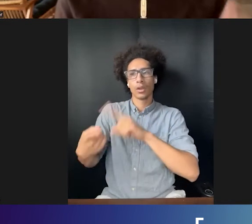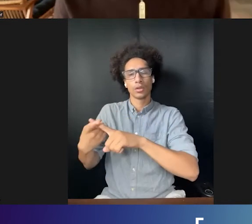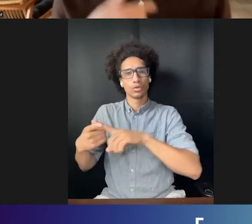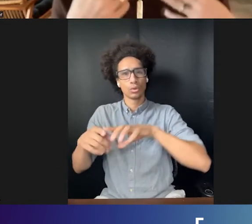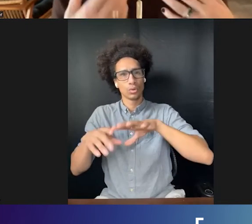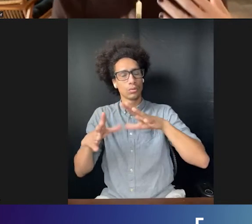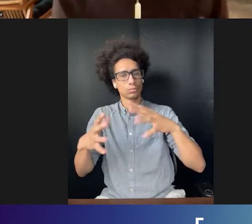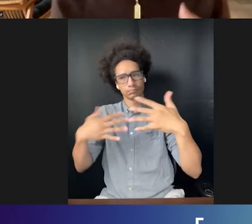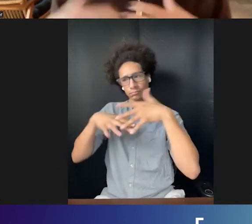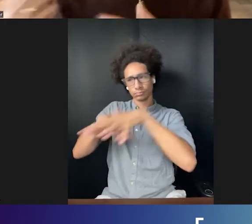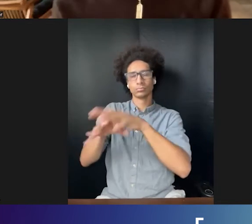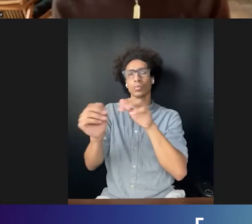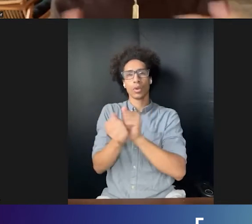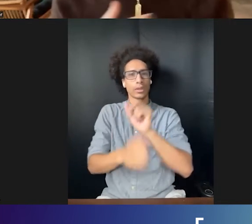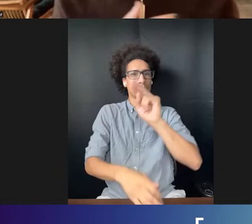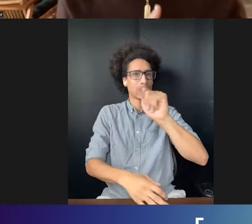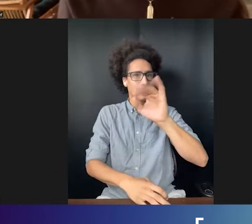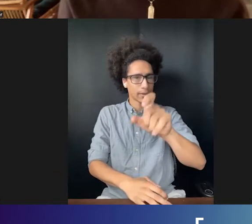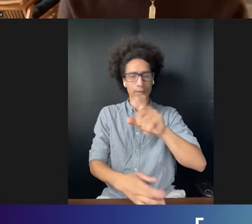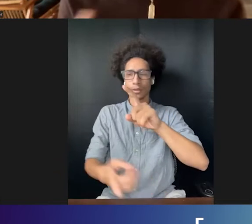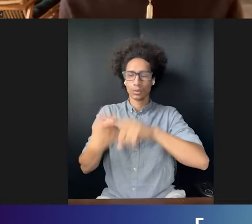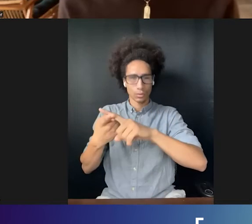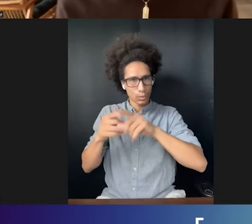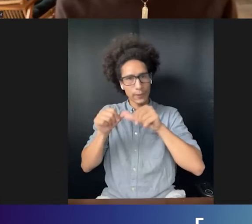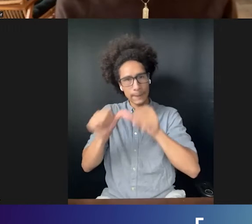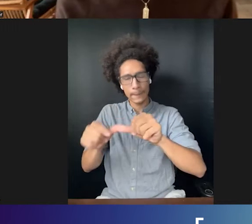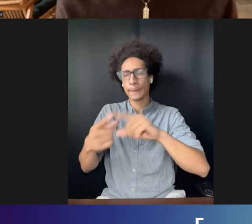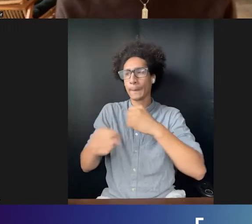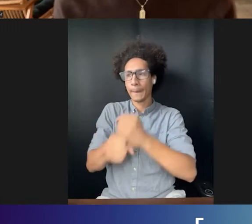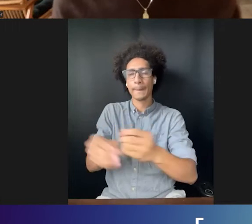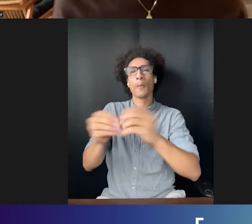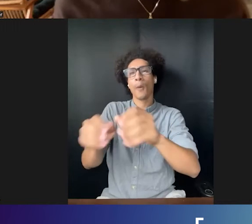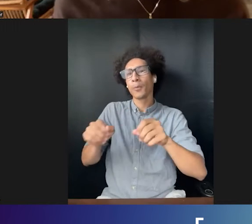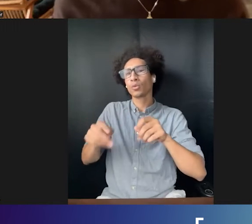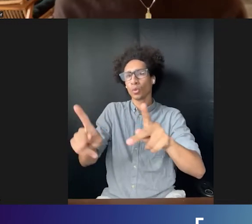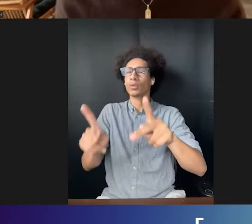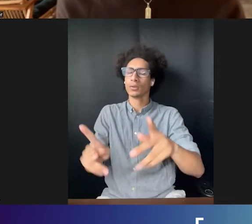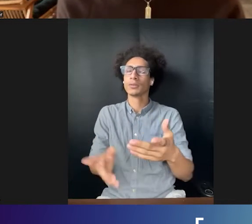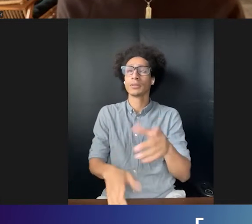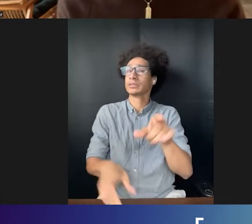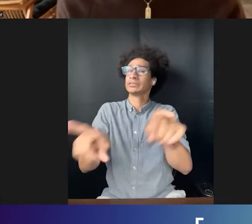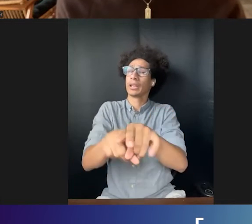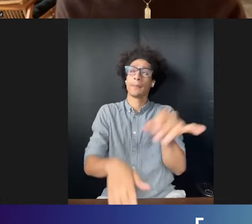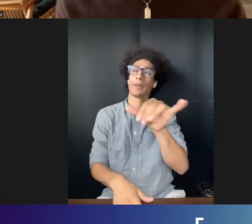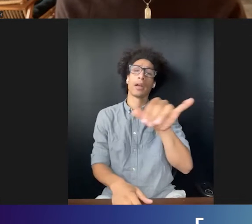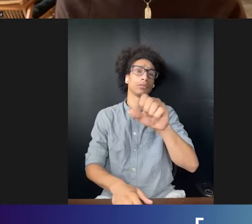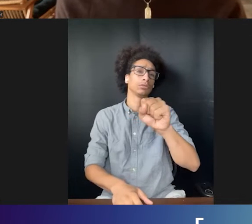opportunities, buzz interviews, awards, press, etc. Same with social media. I mean, I think that that